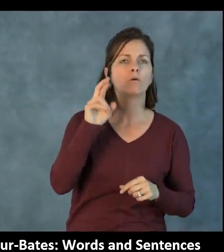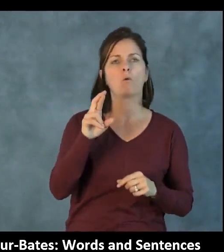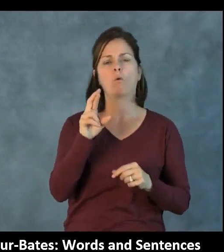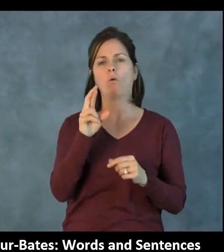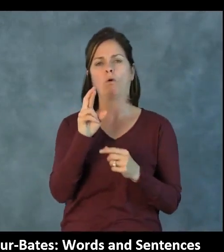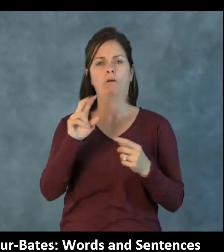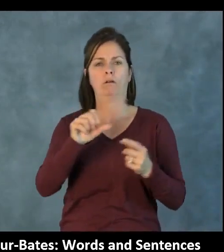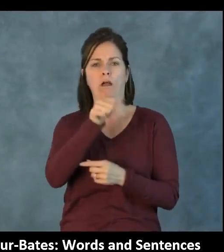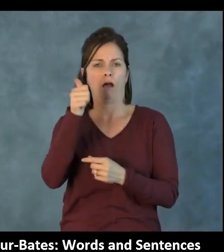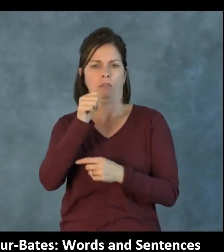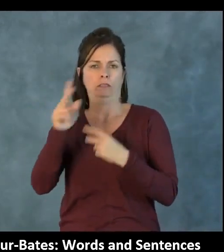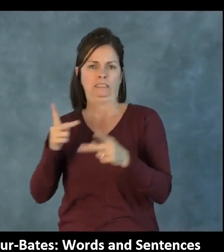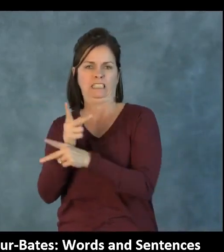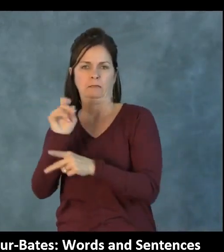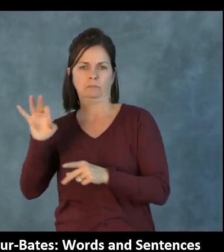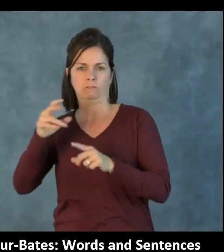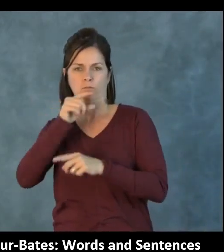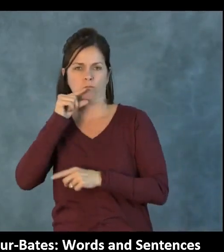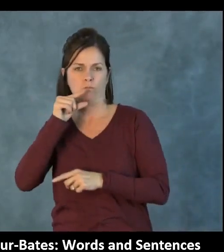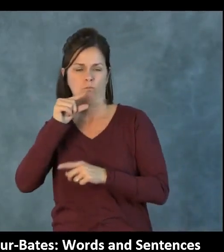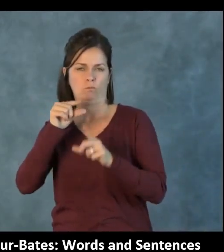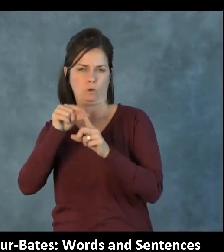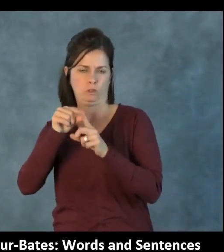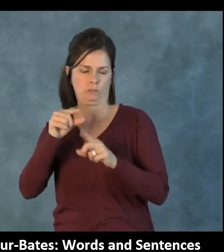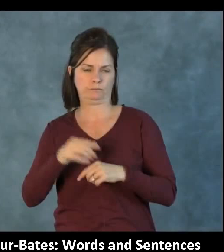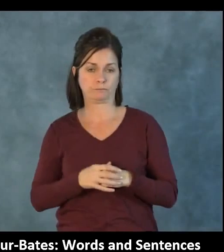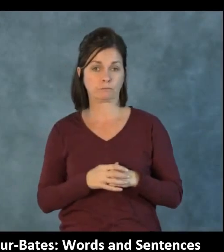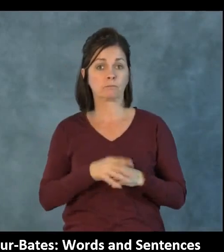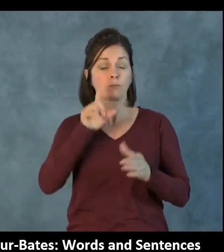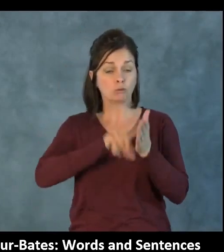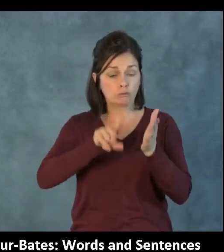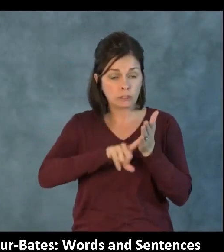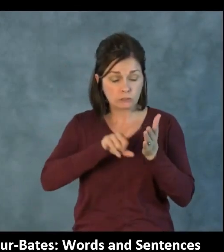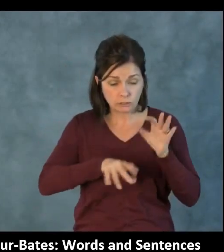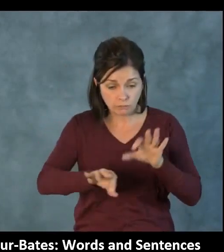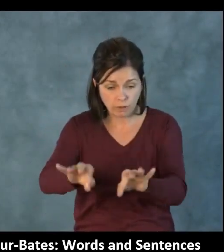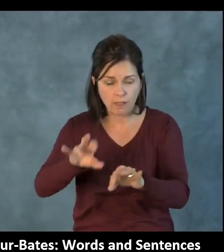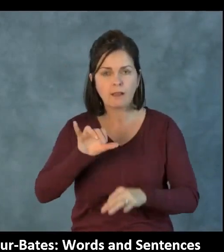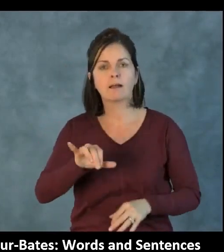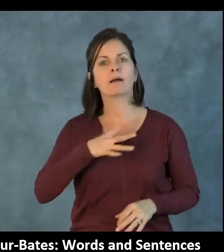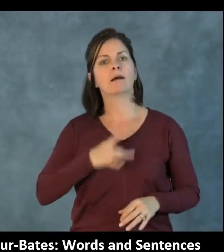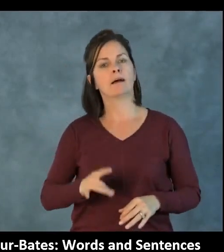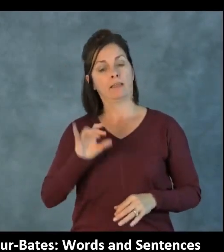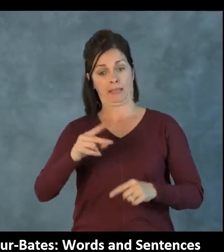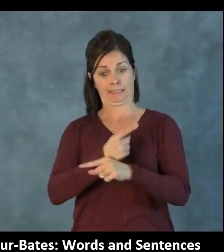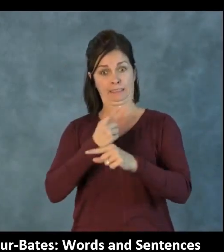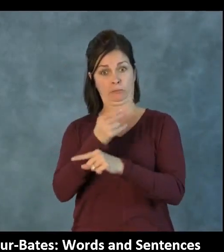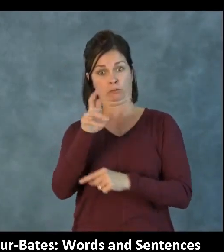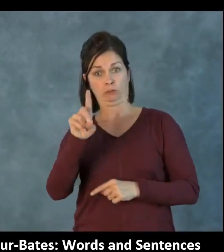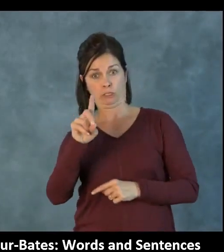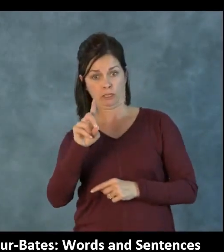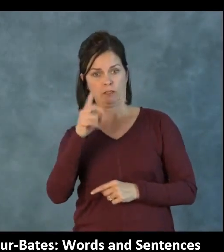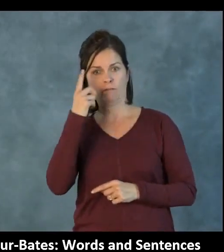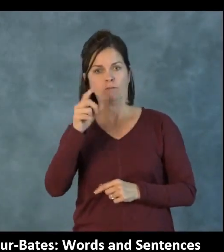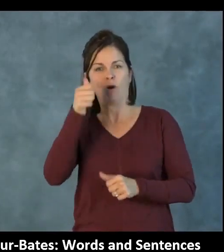Research has shown us that a typical child will for every ten words that they produce,